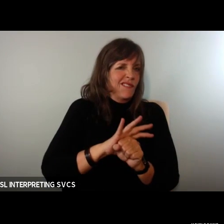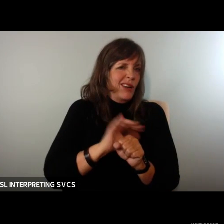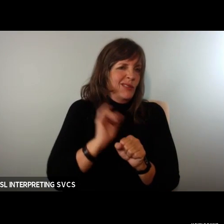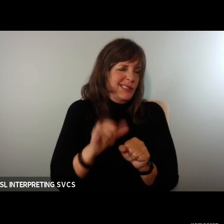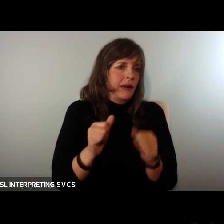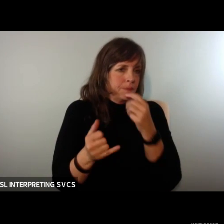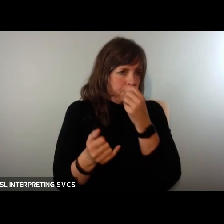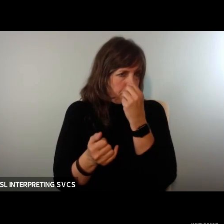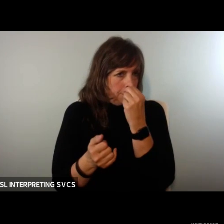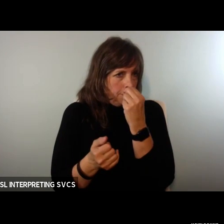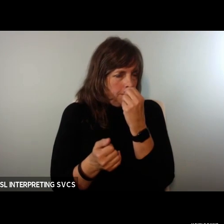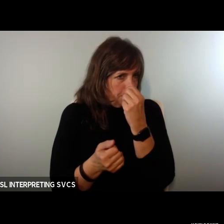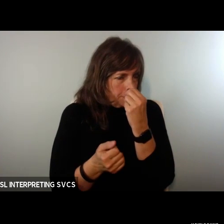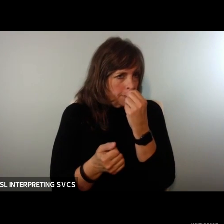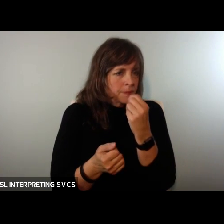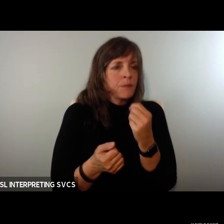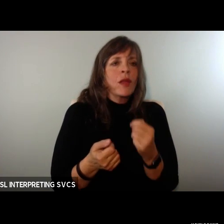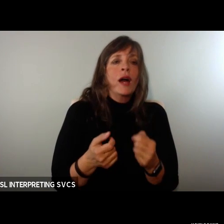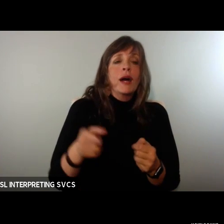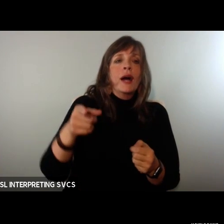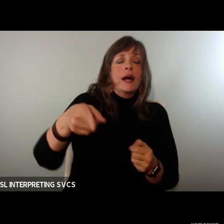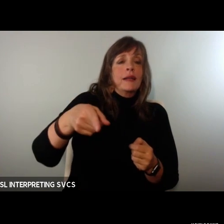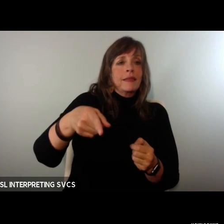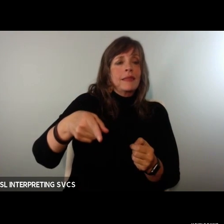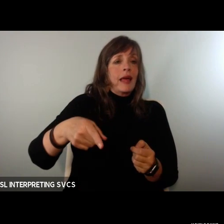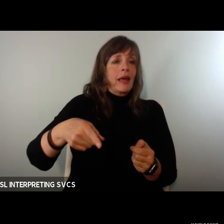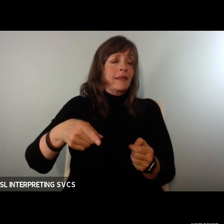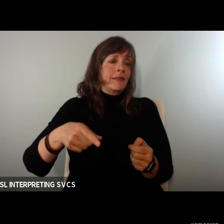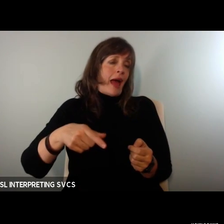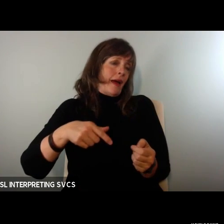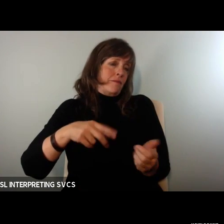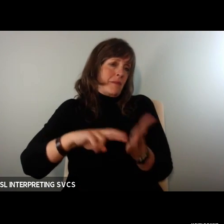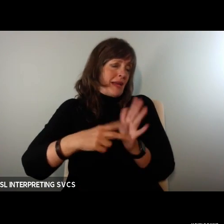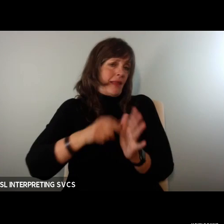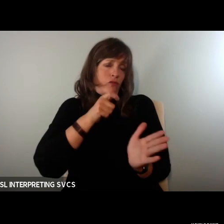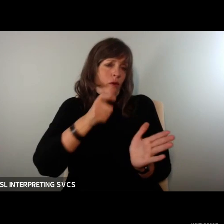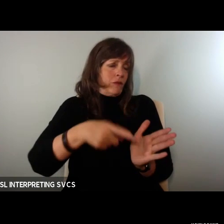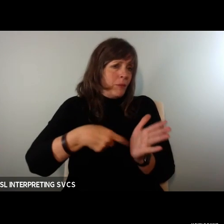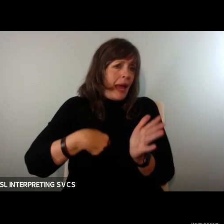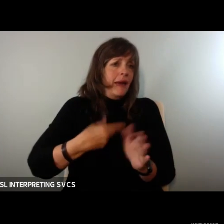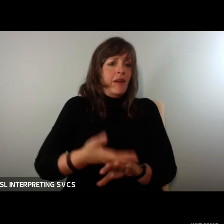So if you have pre-paid fees or expenses, certain things that can be negotiated and excluded,